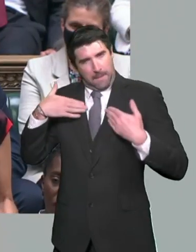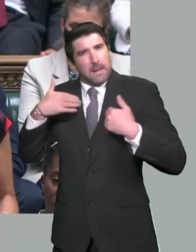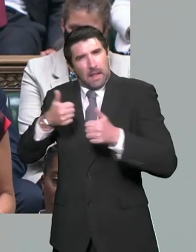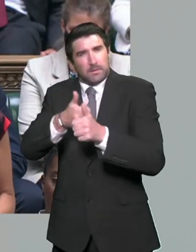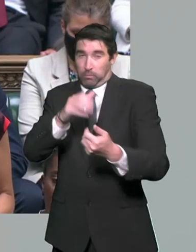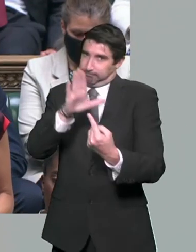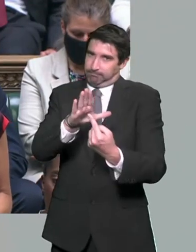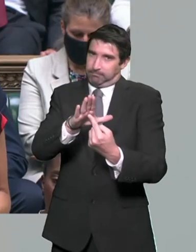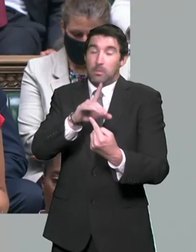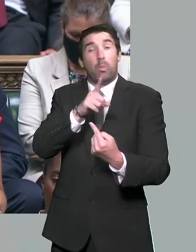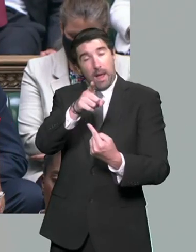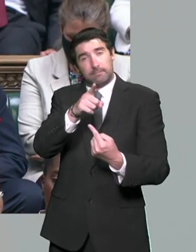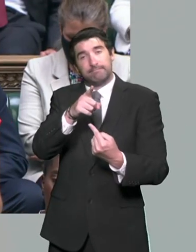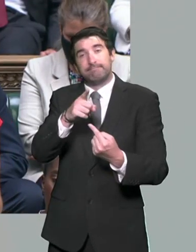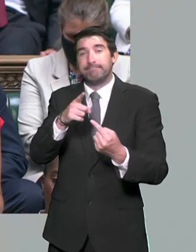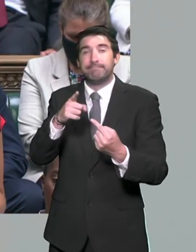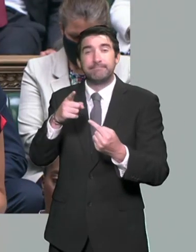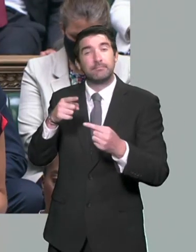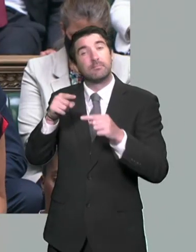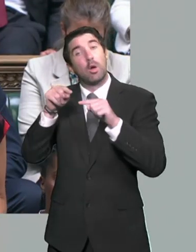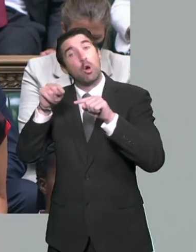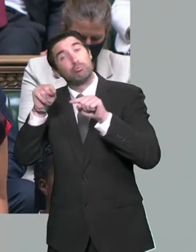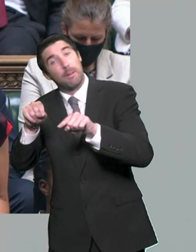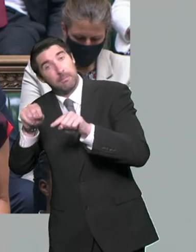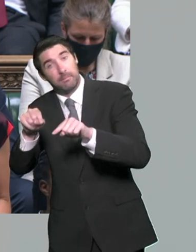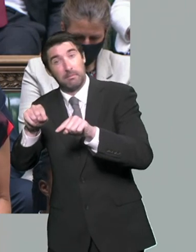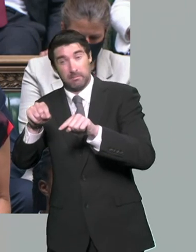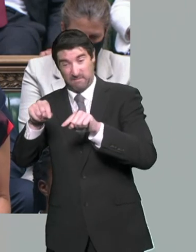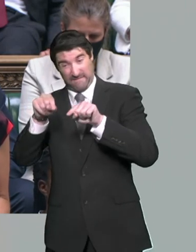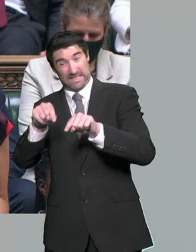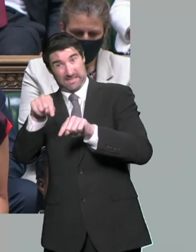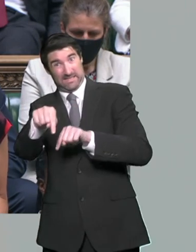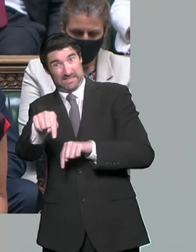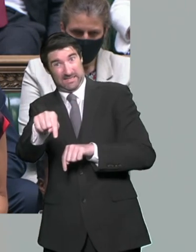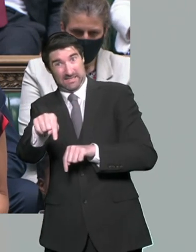When a Rotherham survivor, who is here today, reported her childhood abuse to the police,